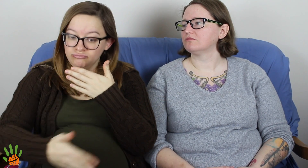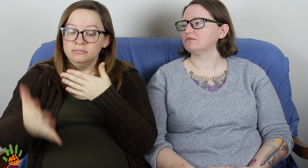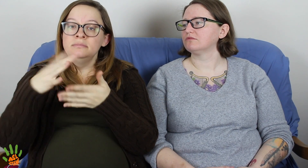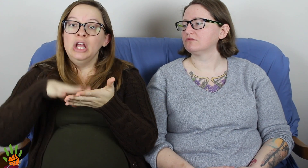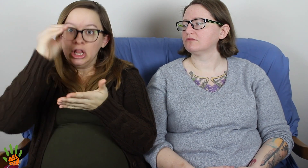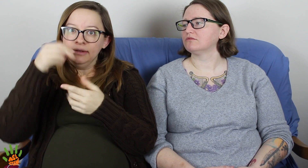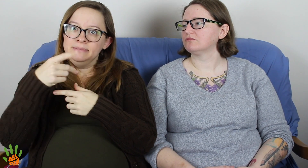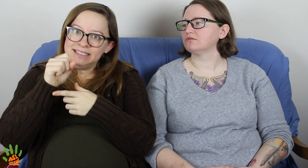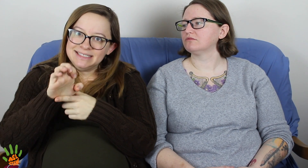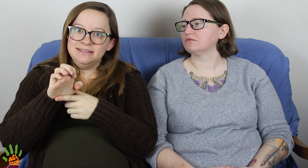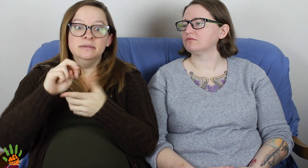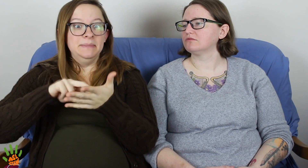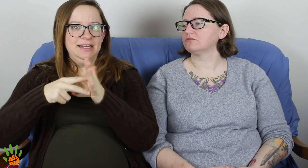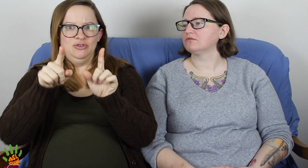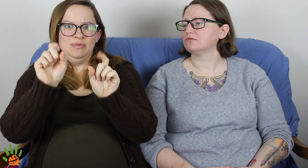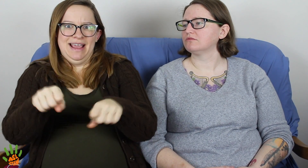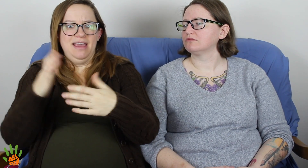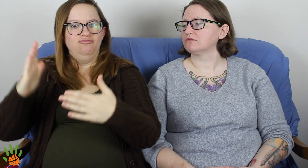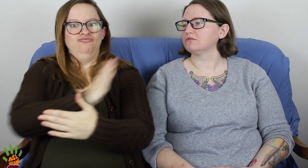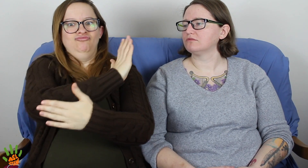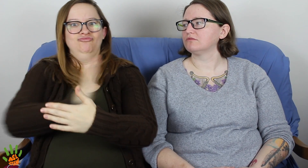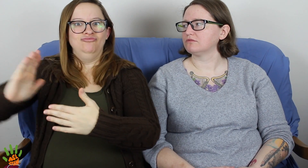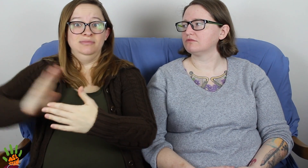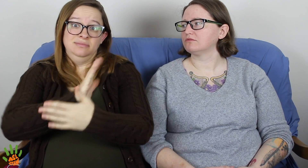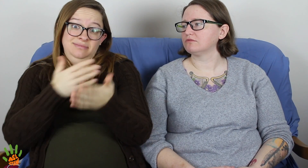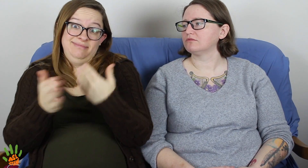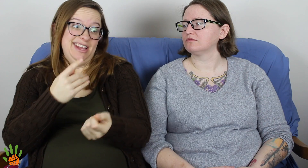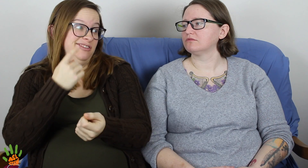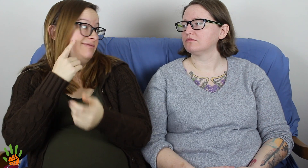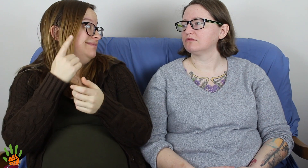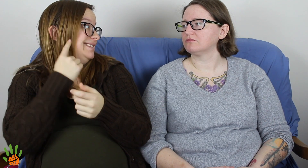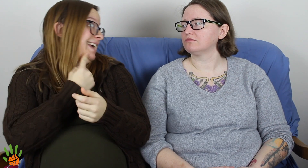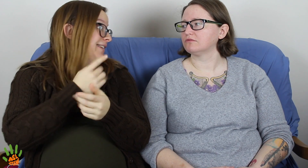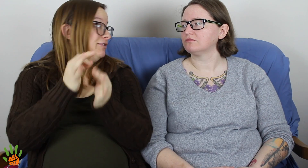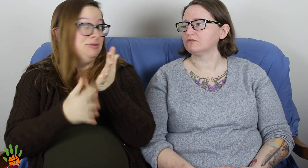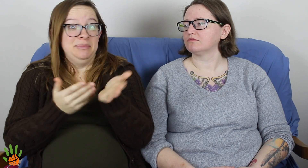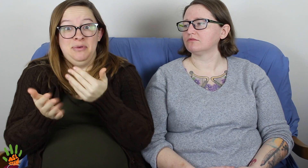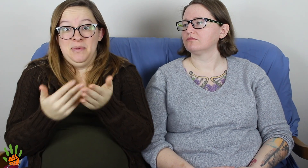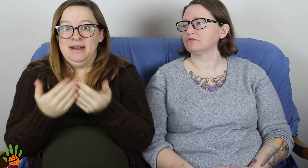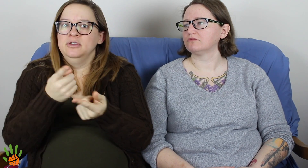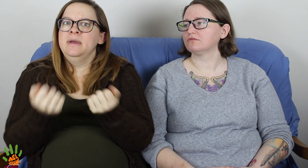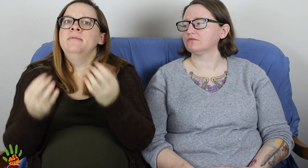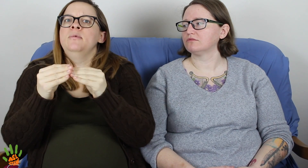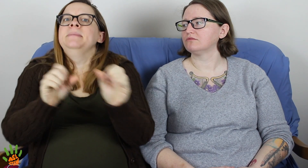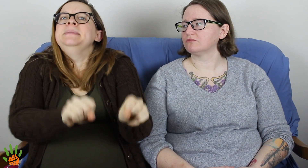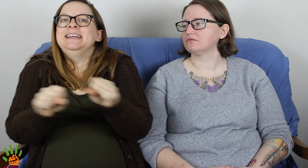and then you can learn PSE. Meaning you have full range of communication whether you're D/deaf or an interpreter.